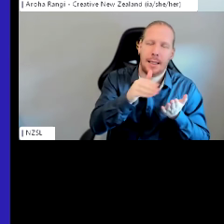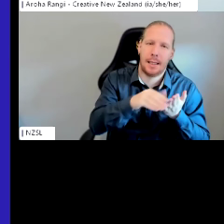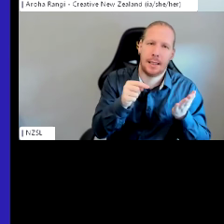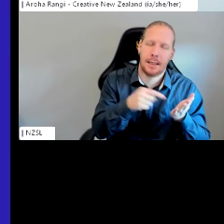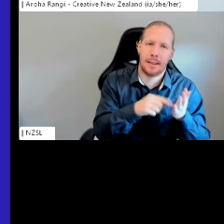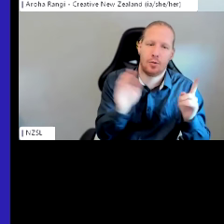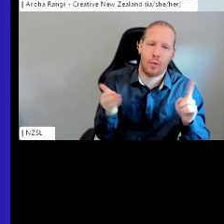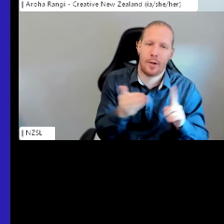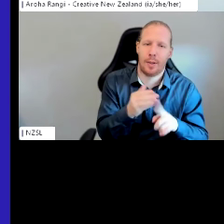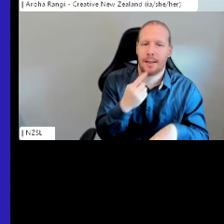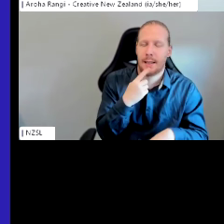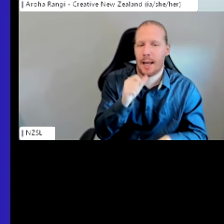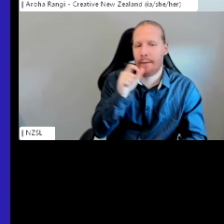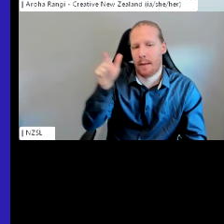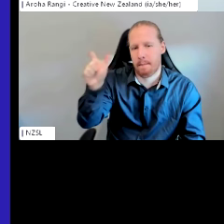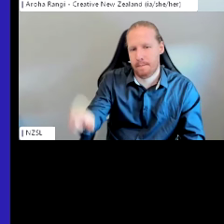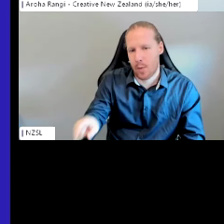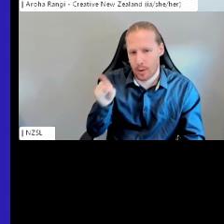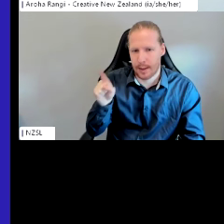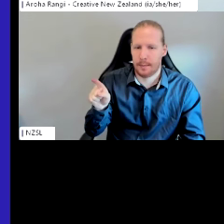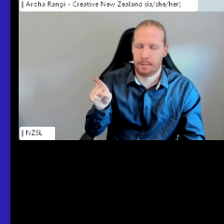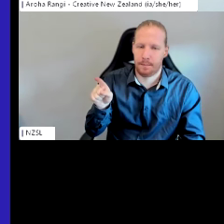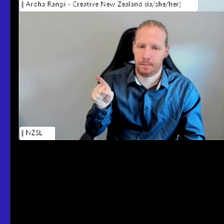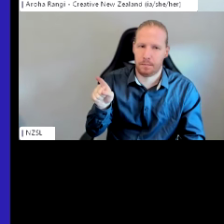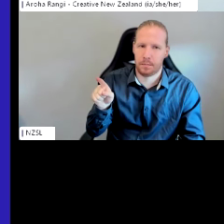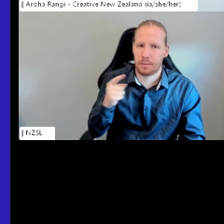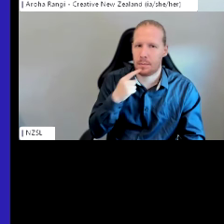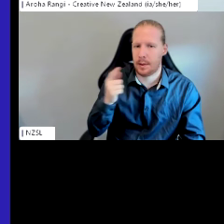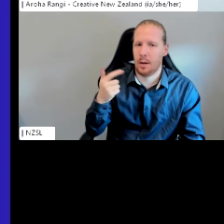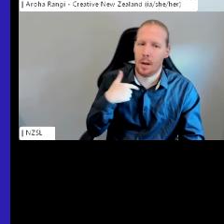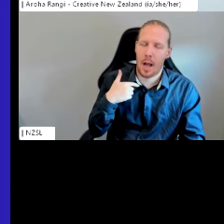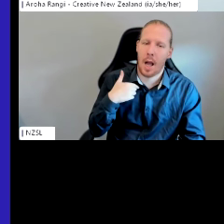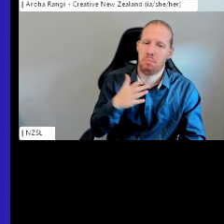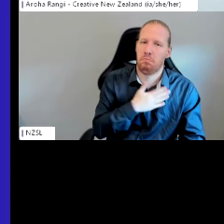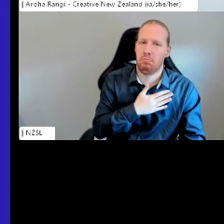that basically says if someone has identified themselves as a person who goes to this art form